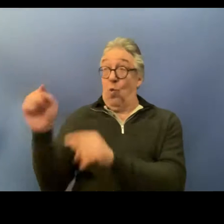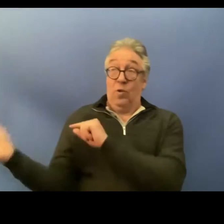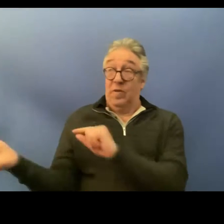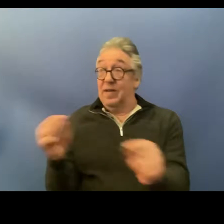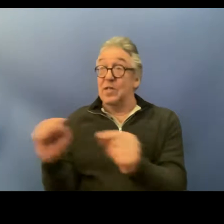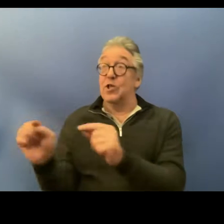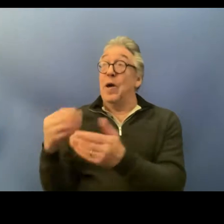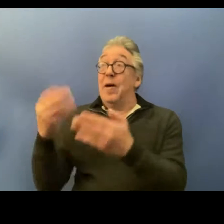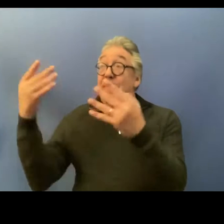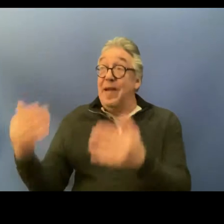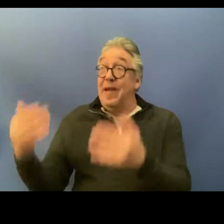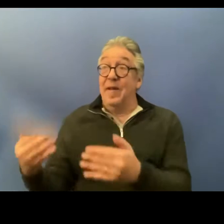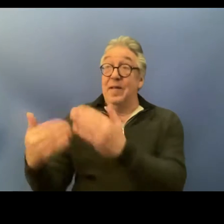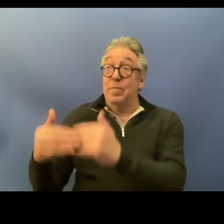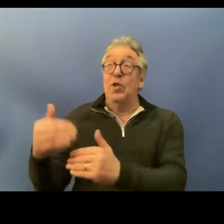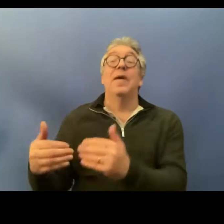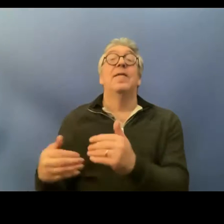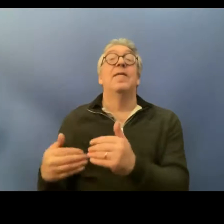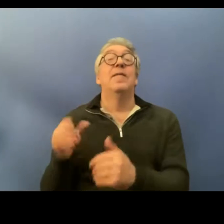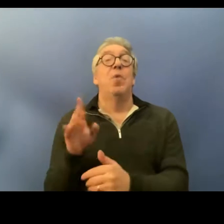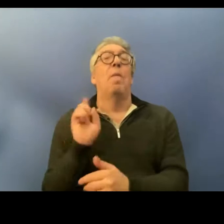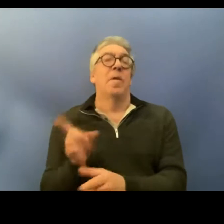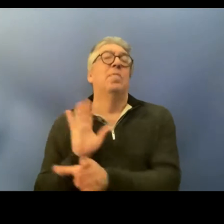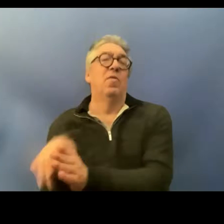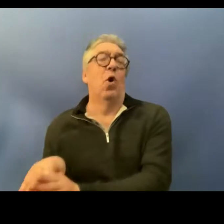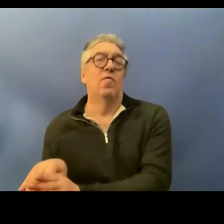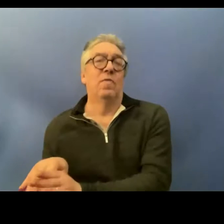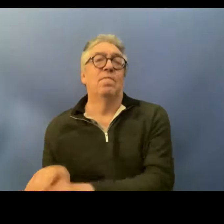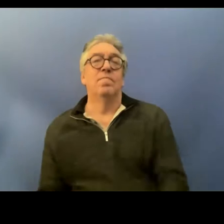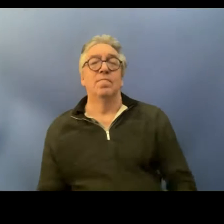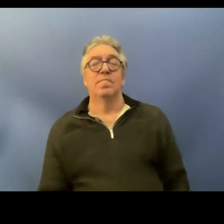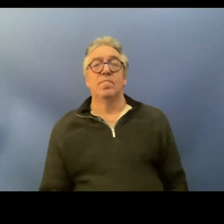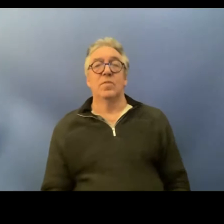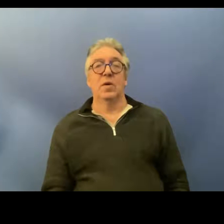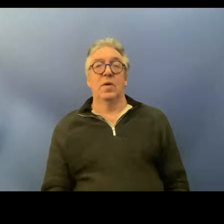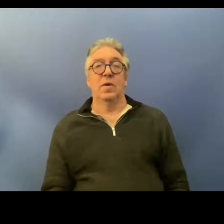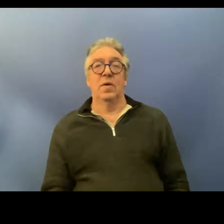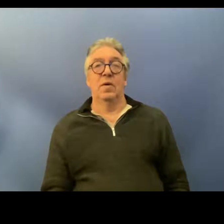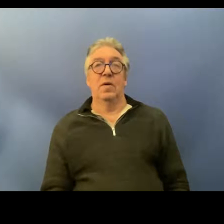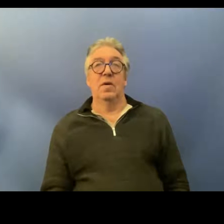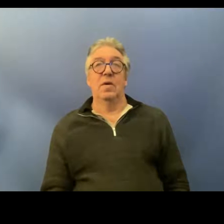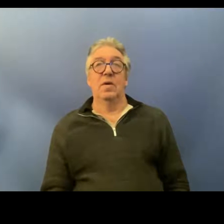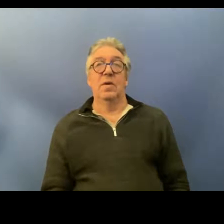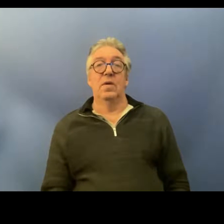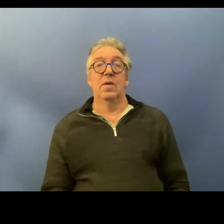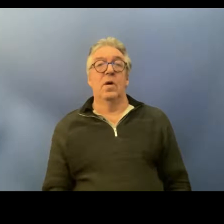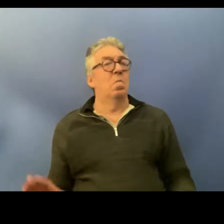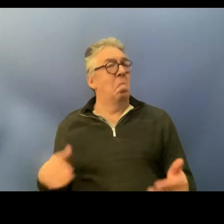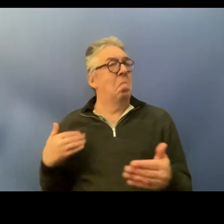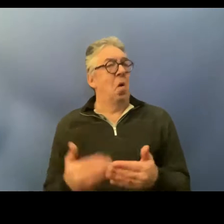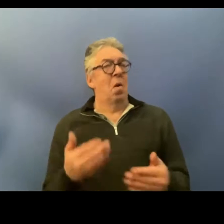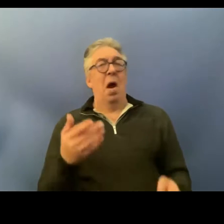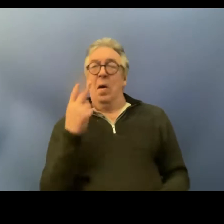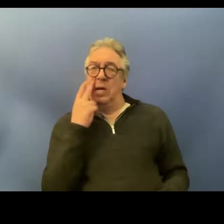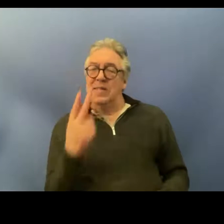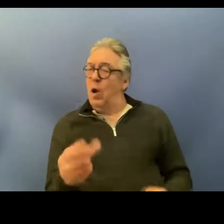It's clear that, so far, besides some fantastic examples and very concrete national, regional